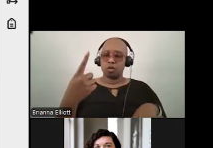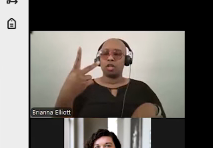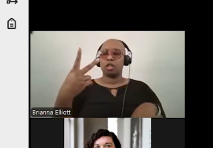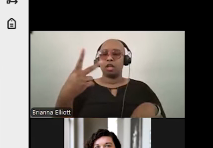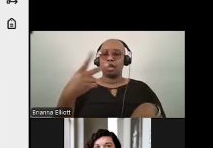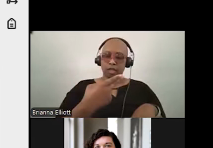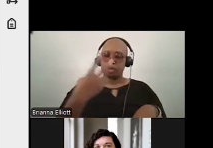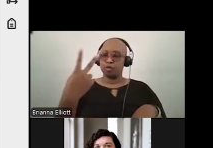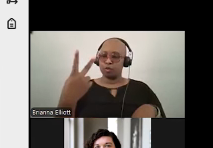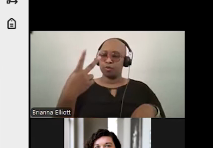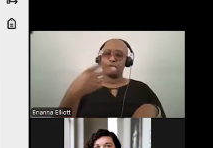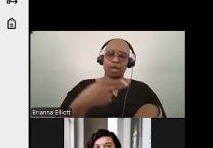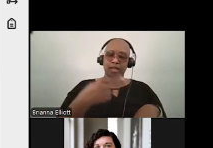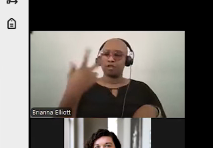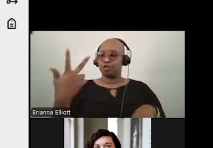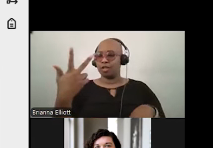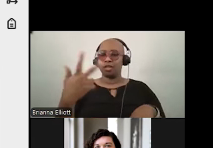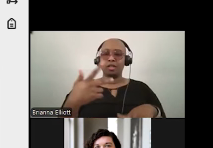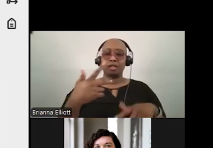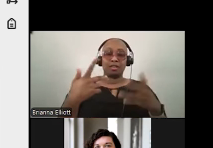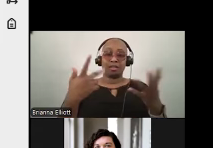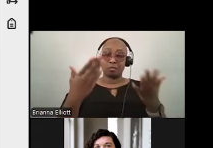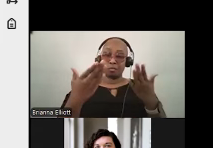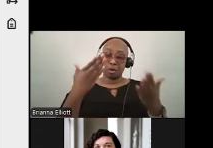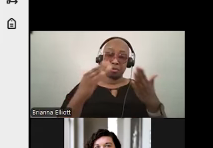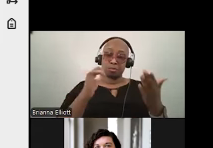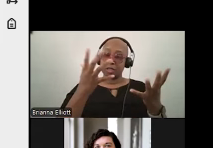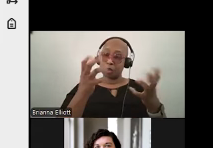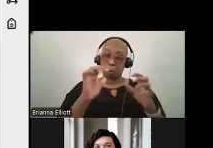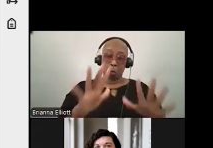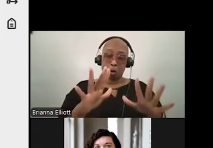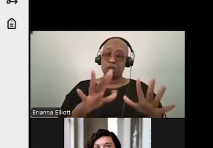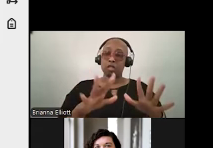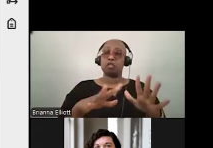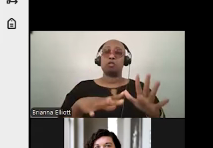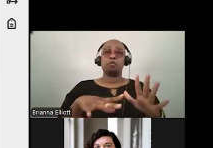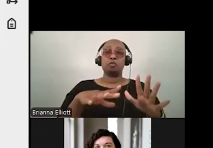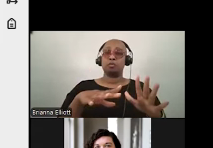level I want. I probably don't want it to bookmark everything like paragraphs and sections and spans.